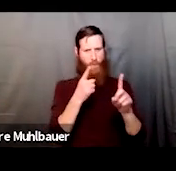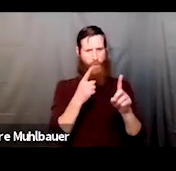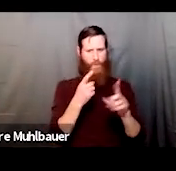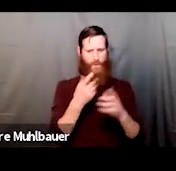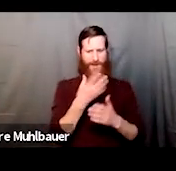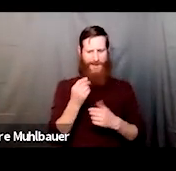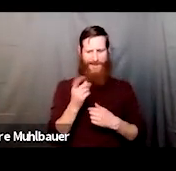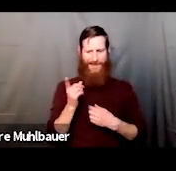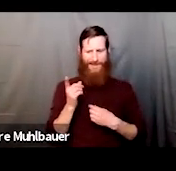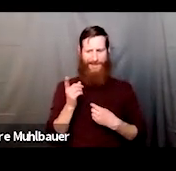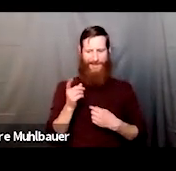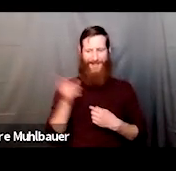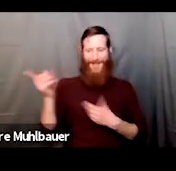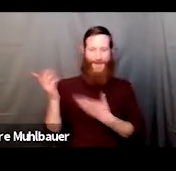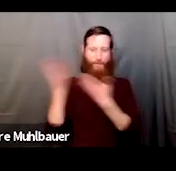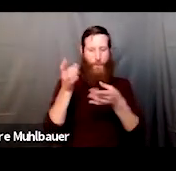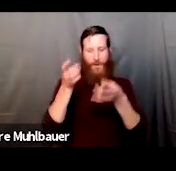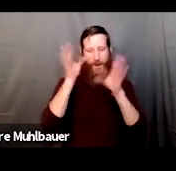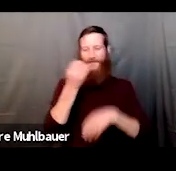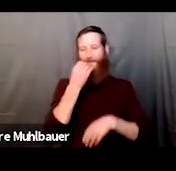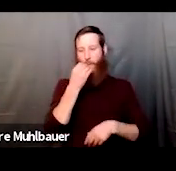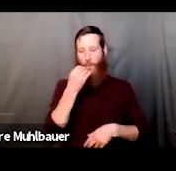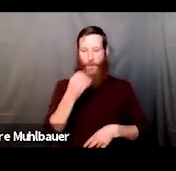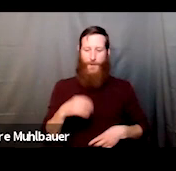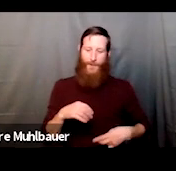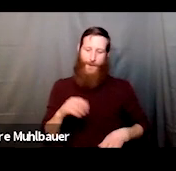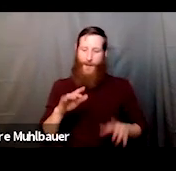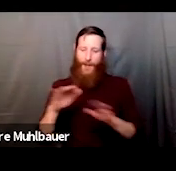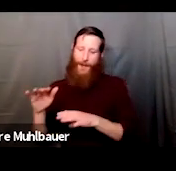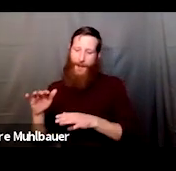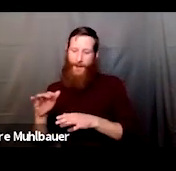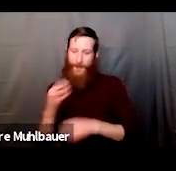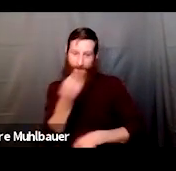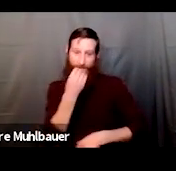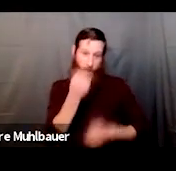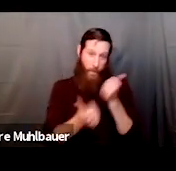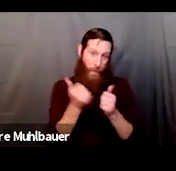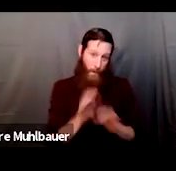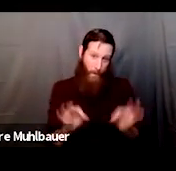and they brought the worst trail snacks and I'm HANGRY and they can't feed me, that is definitely the most important part of choosing your partner